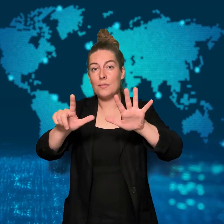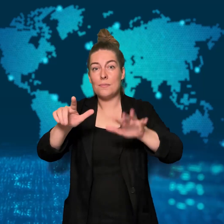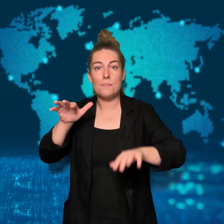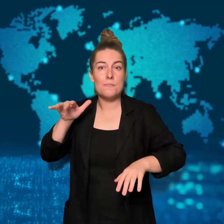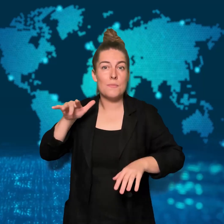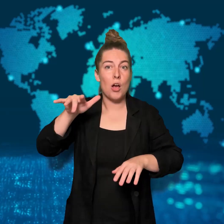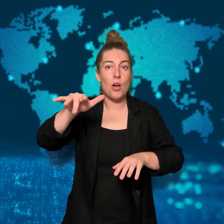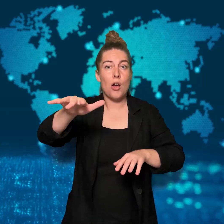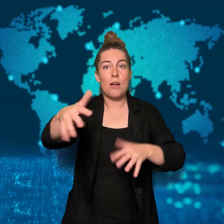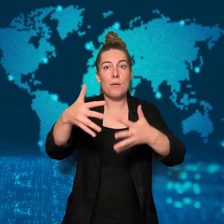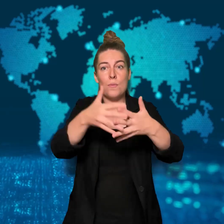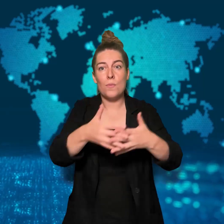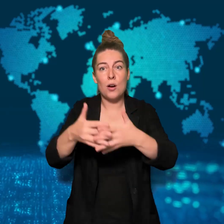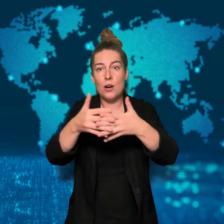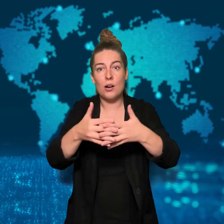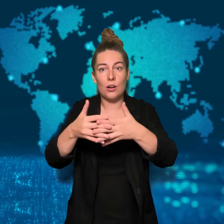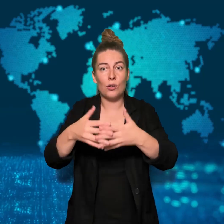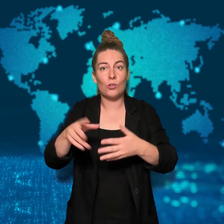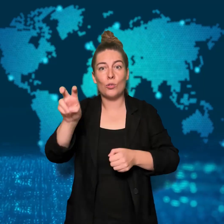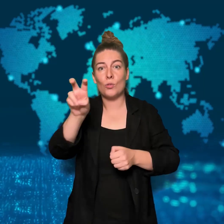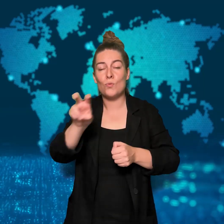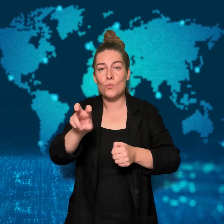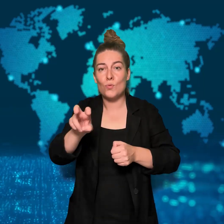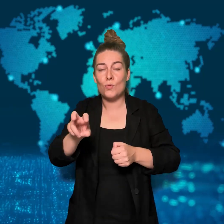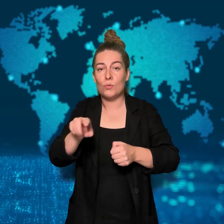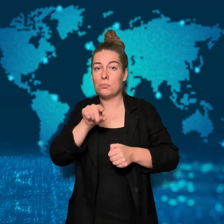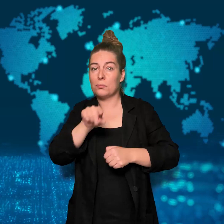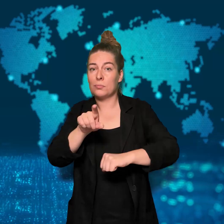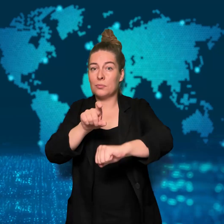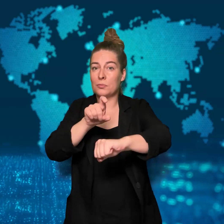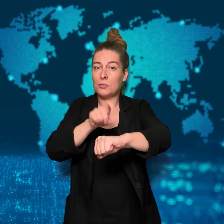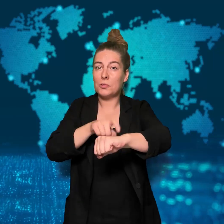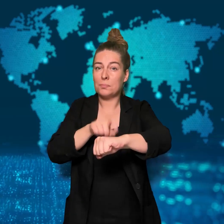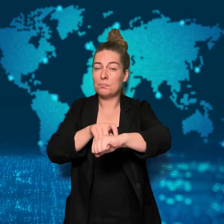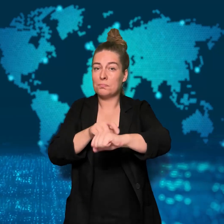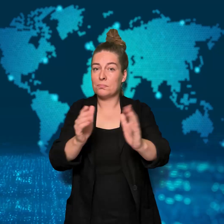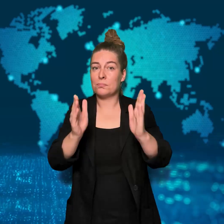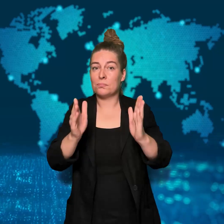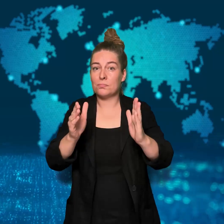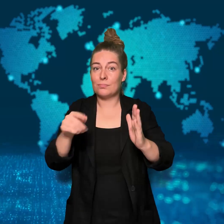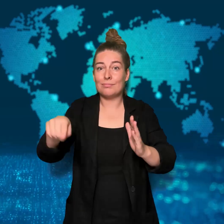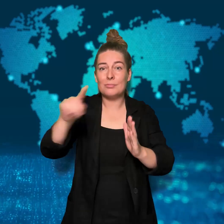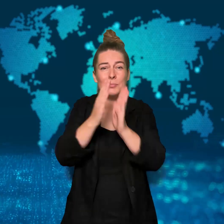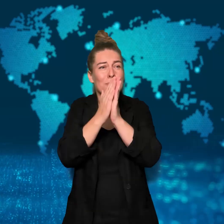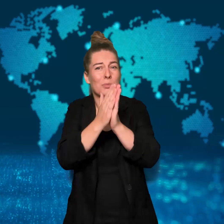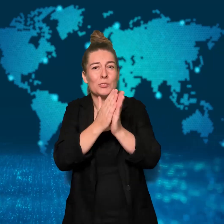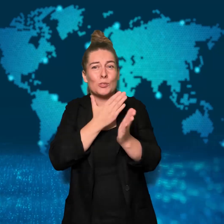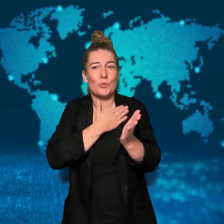An advance payment of $1.87 billion USD in the first half of 2024 will be paid.